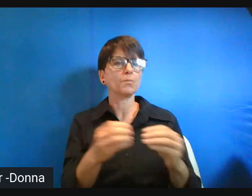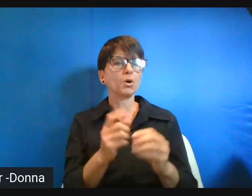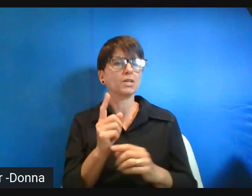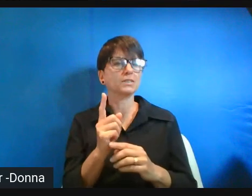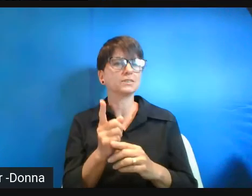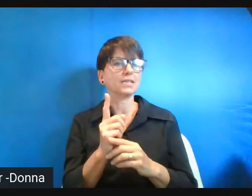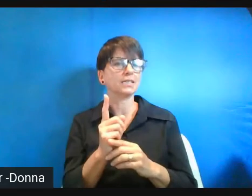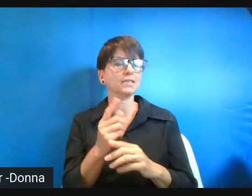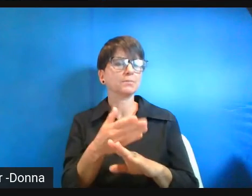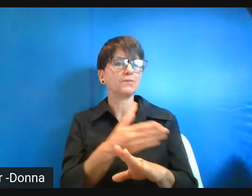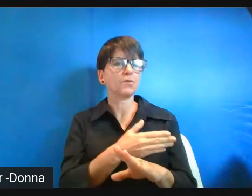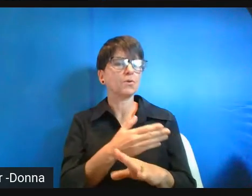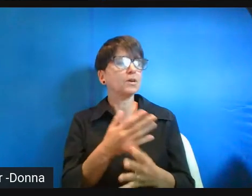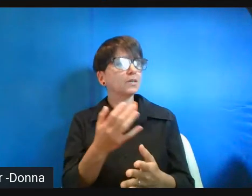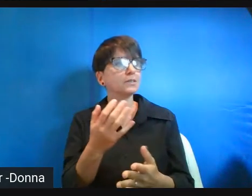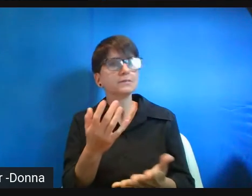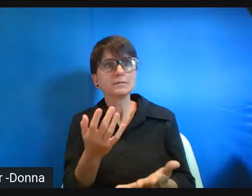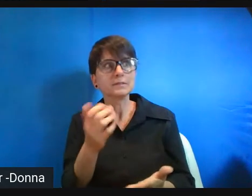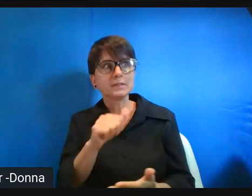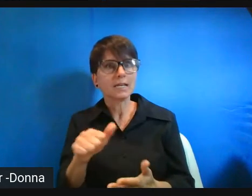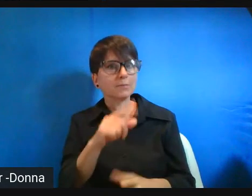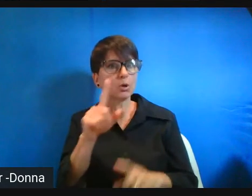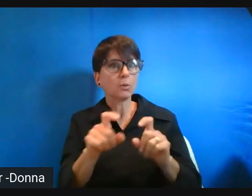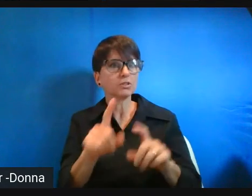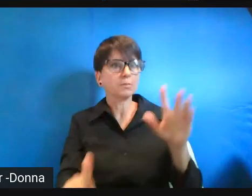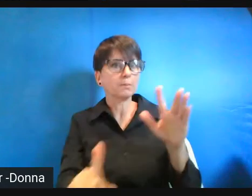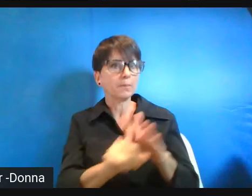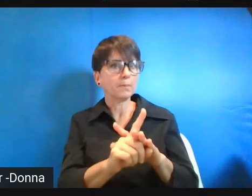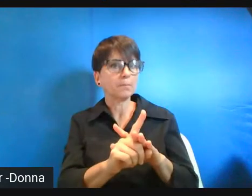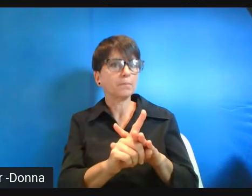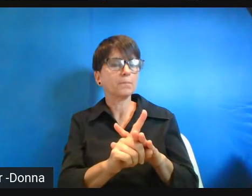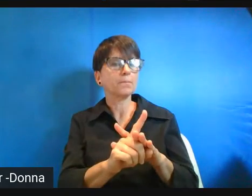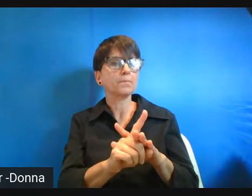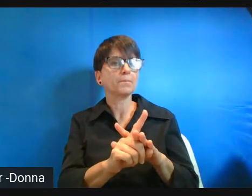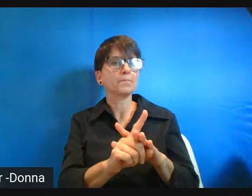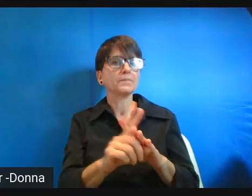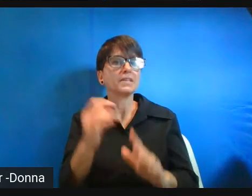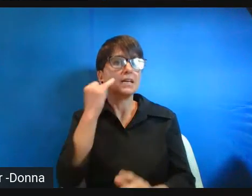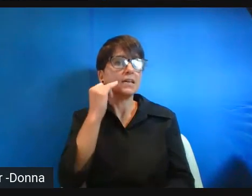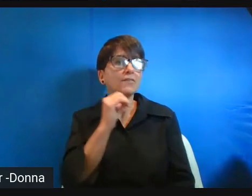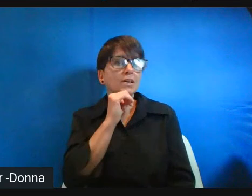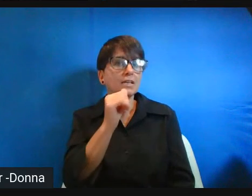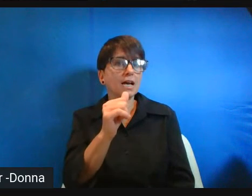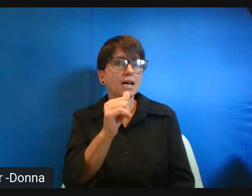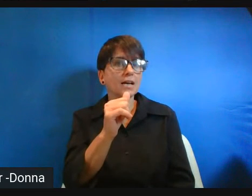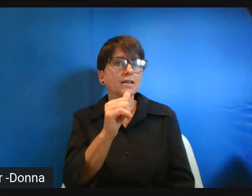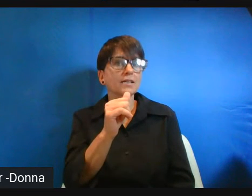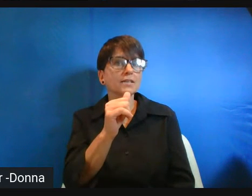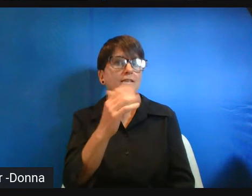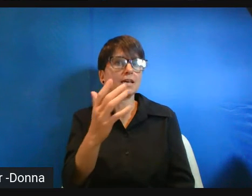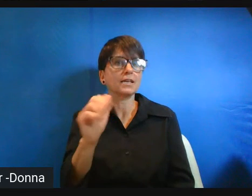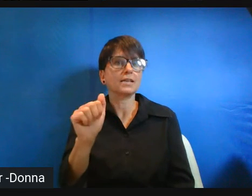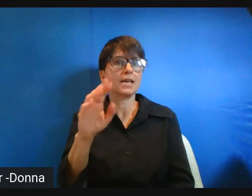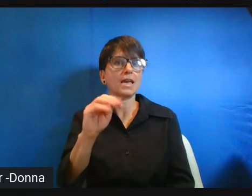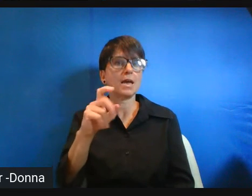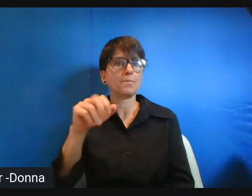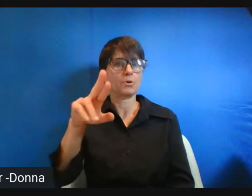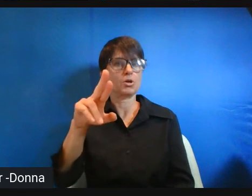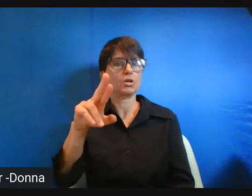if we have any more questions pop up and if not, we're going to have Amber come back in with some closing remarks.